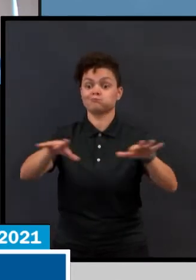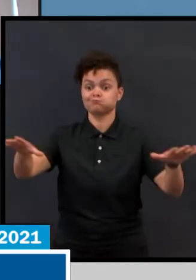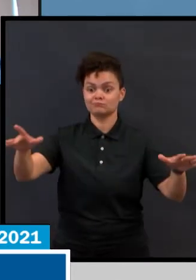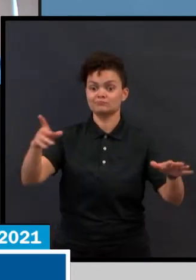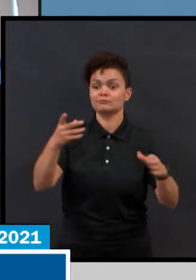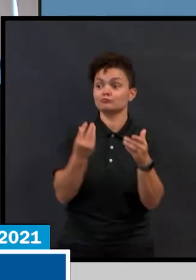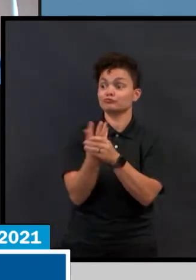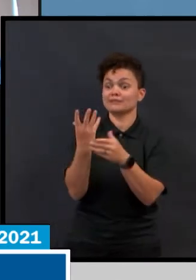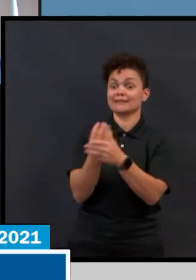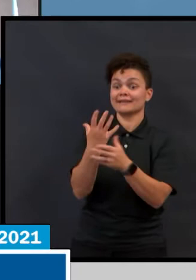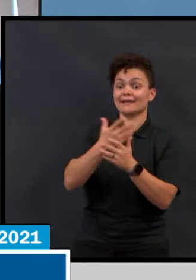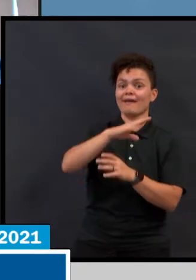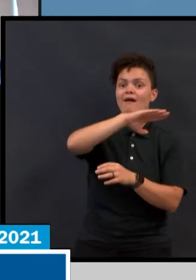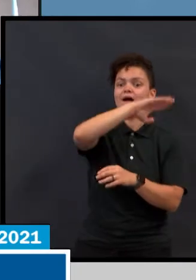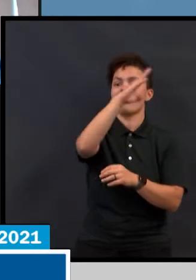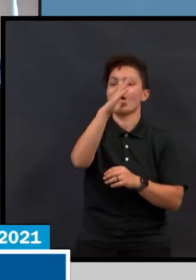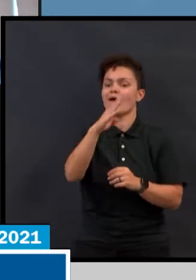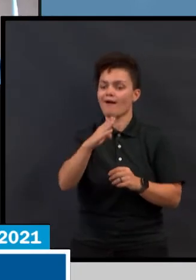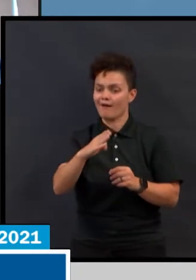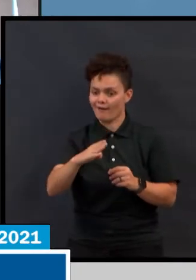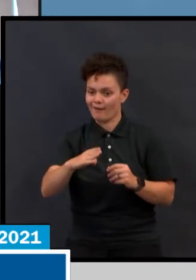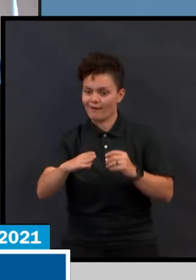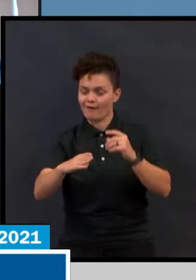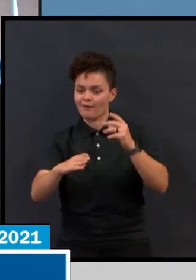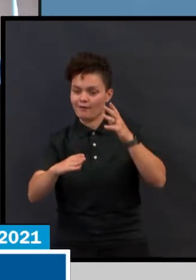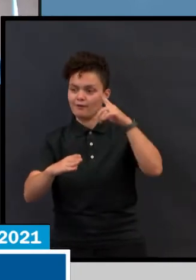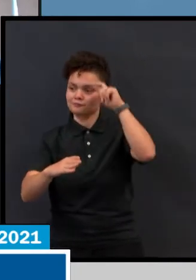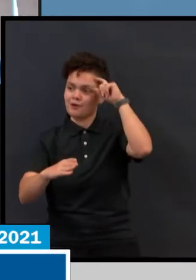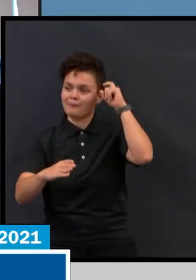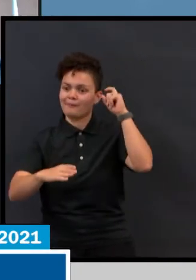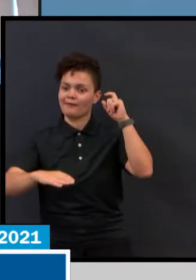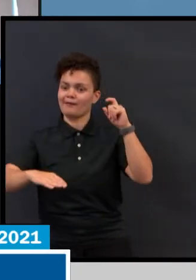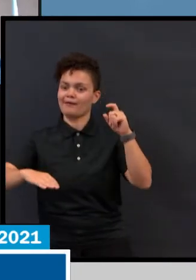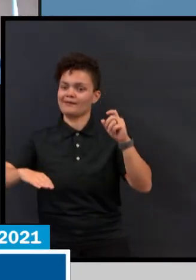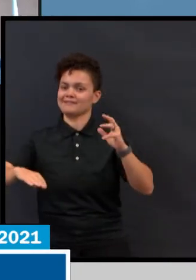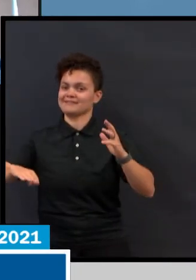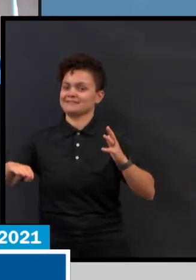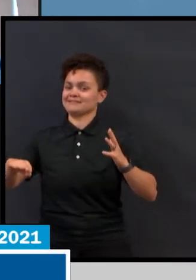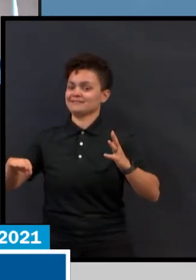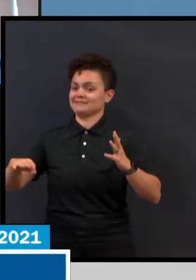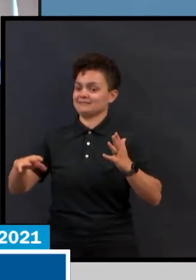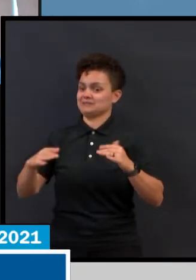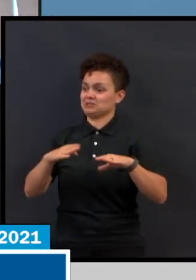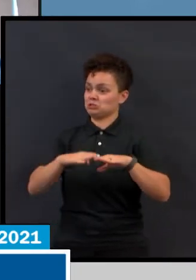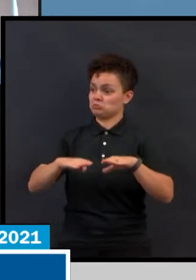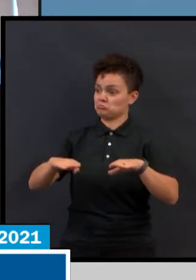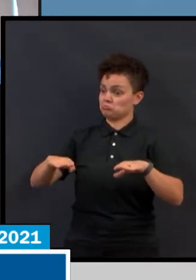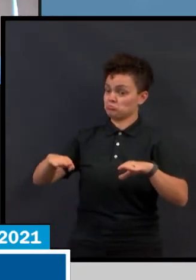through this summer into june and july this year cases really got low and then the delta variant